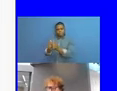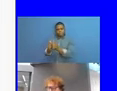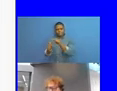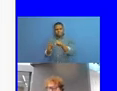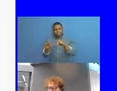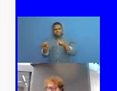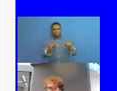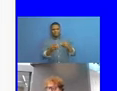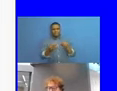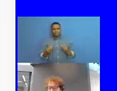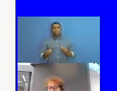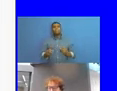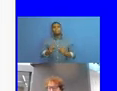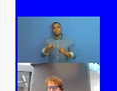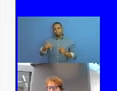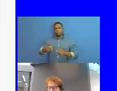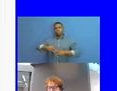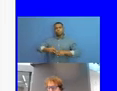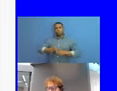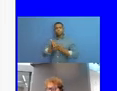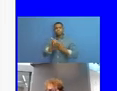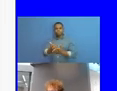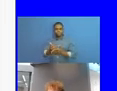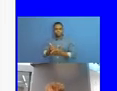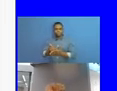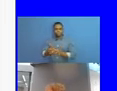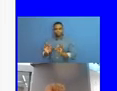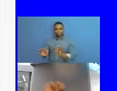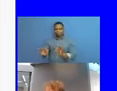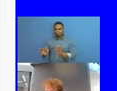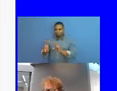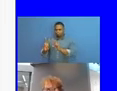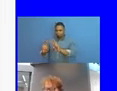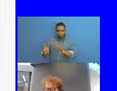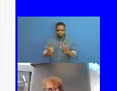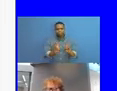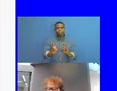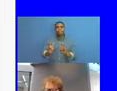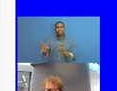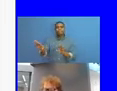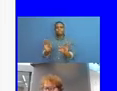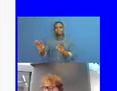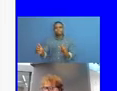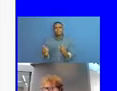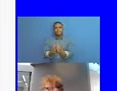So it's usable in different situations and you can also use it both in an online setting